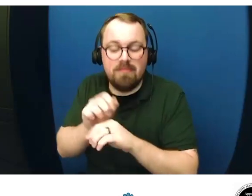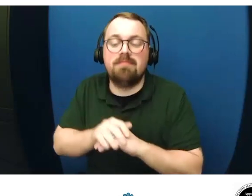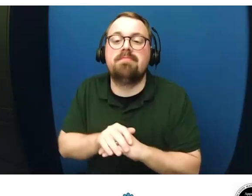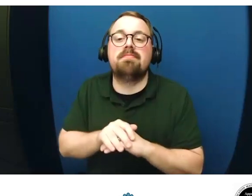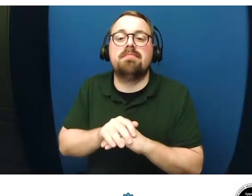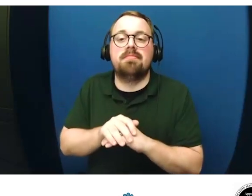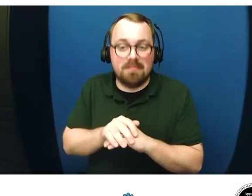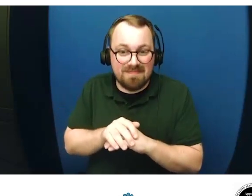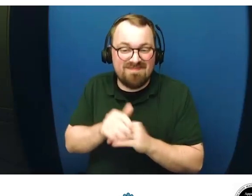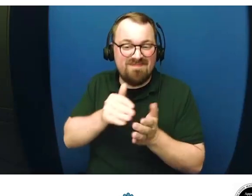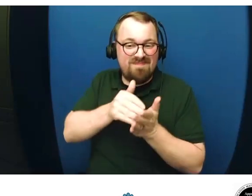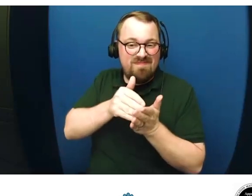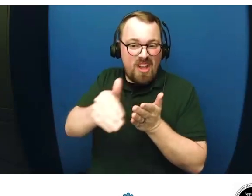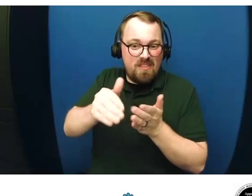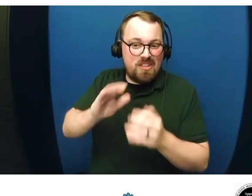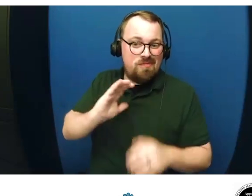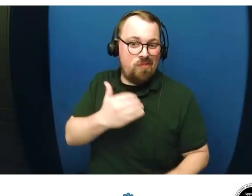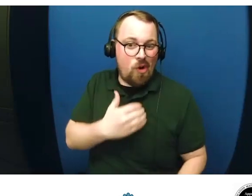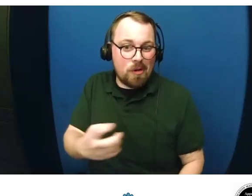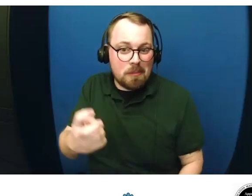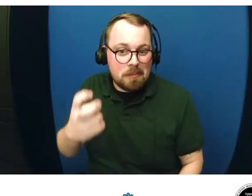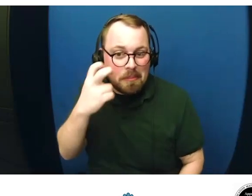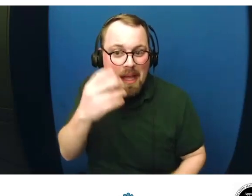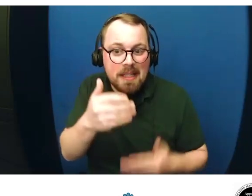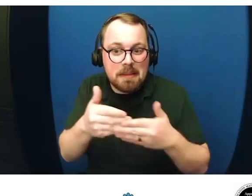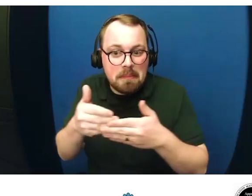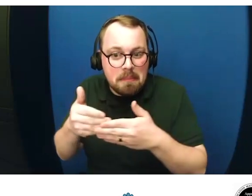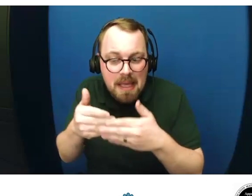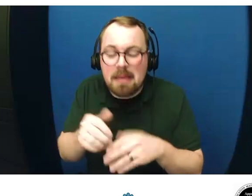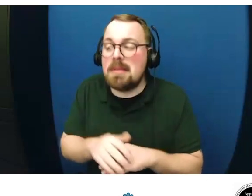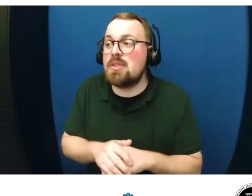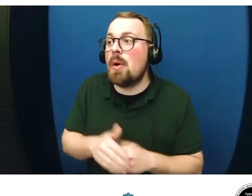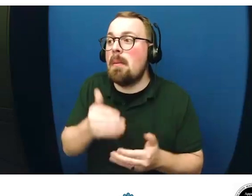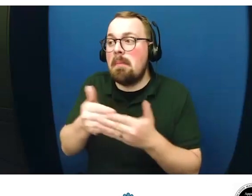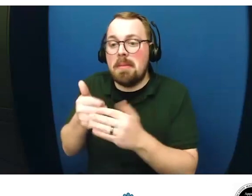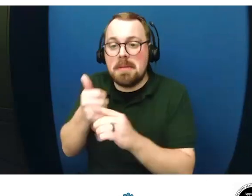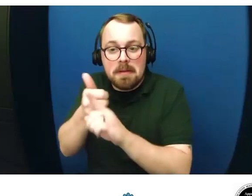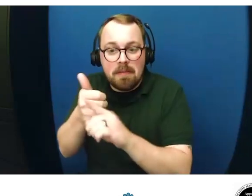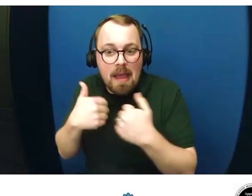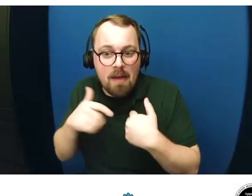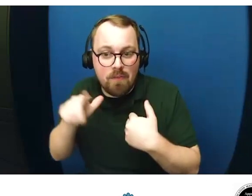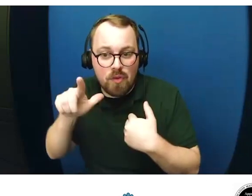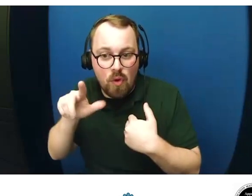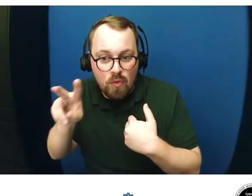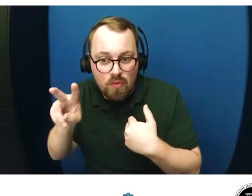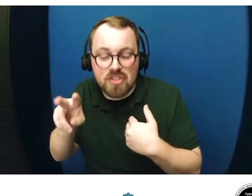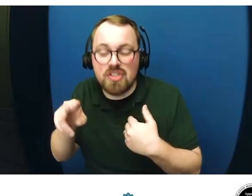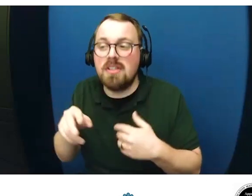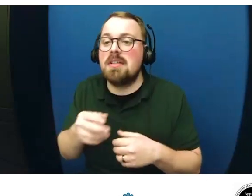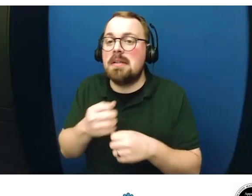A lot of times for our blind babies or babies with low vision and maybe making sounds,